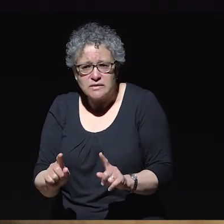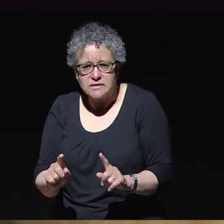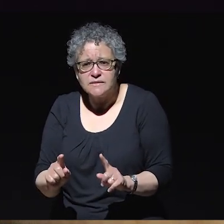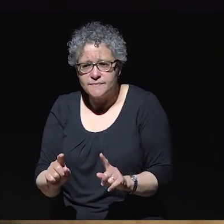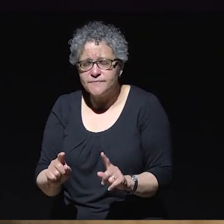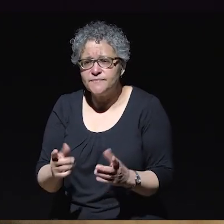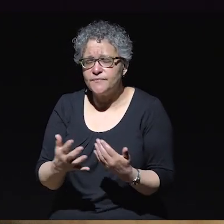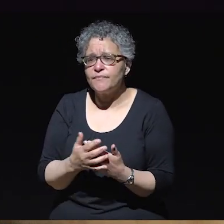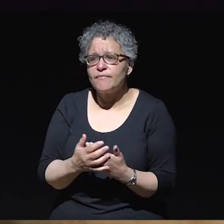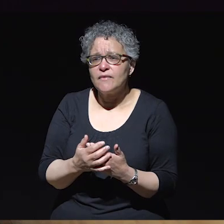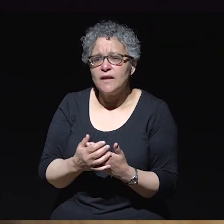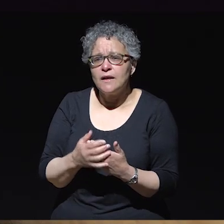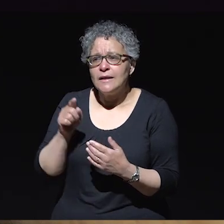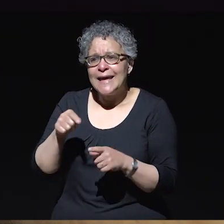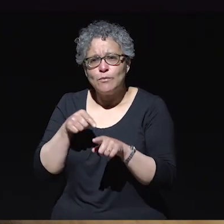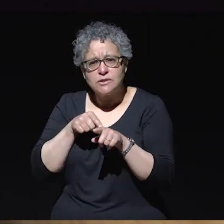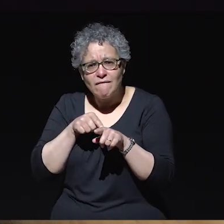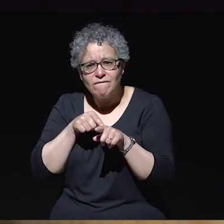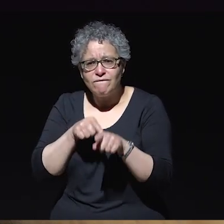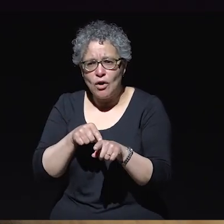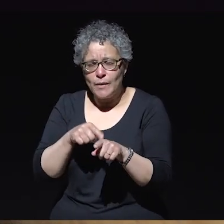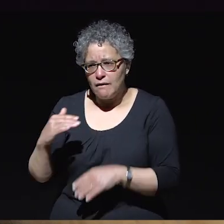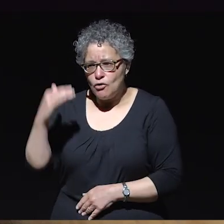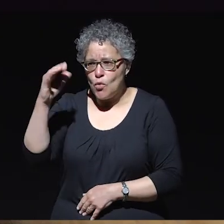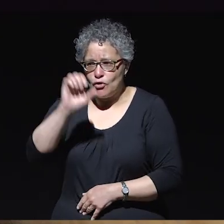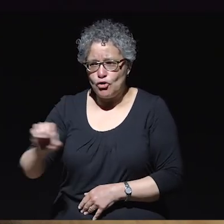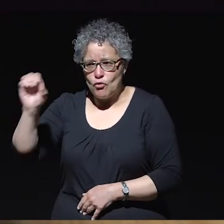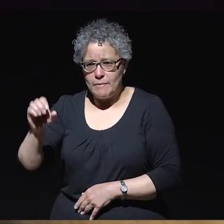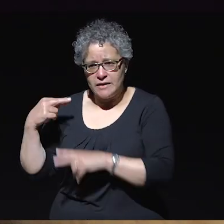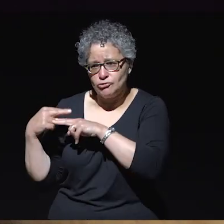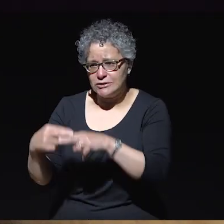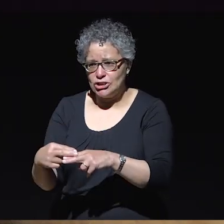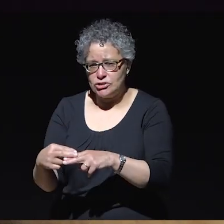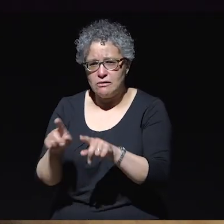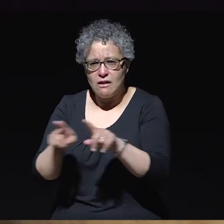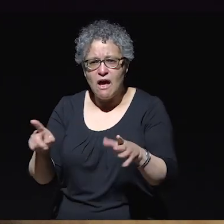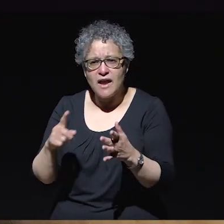particularly in following a Northern European tradition when many others like Joshua Reynolds, his great rival,